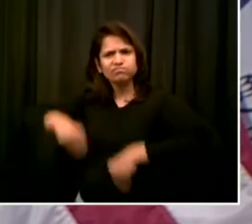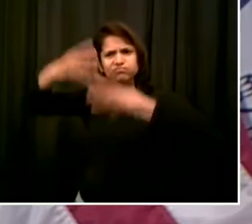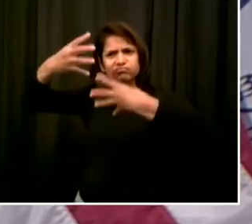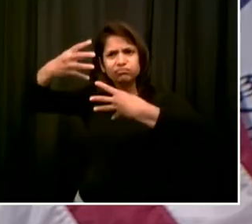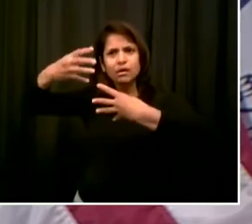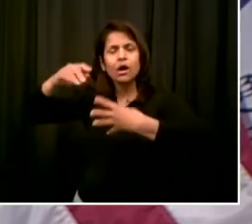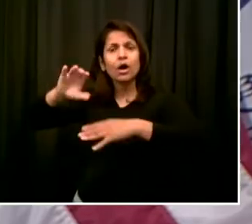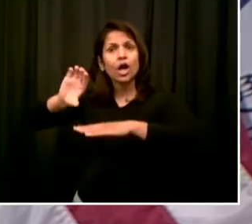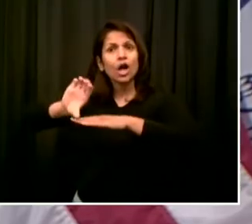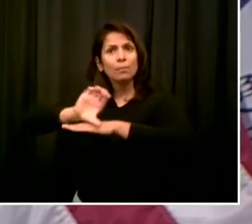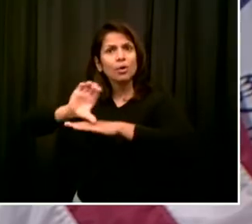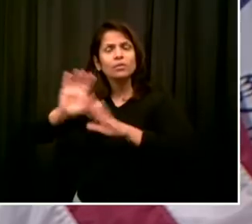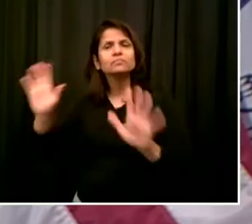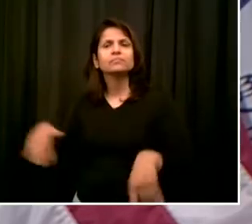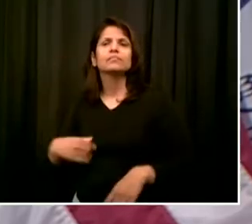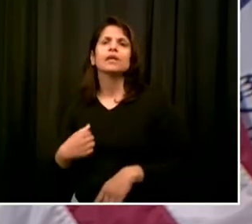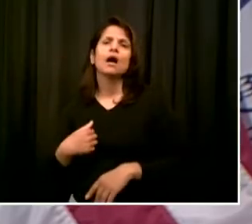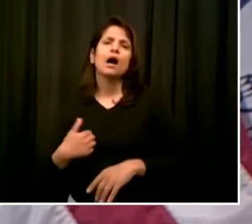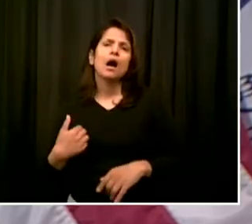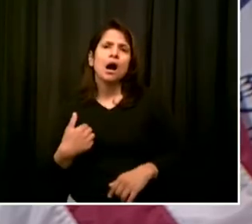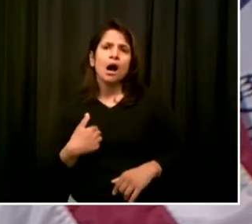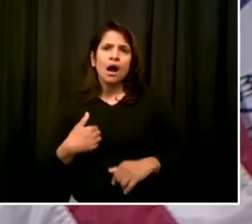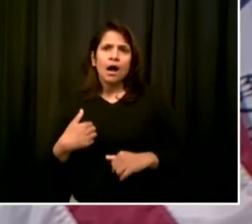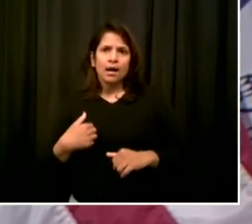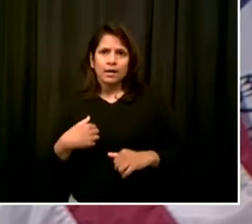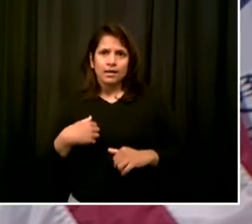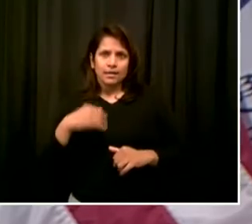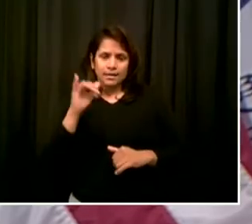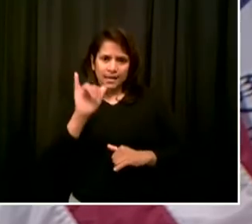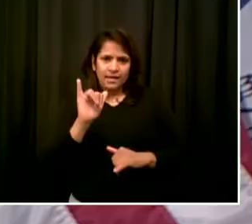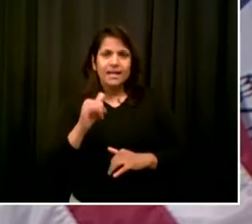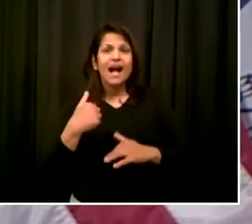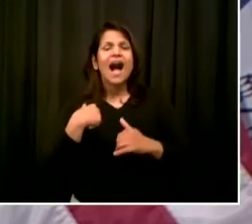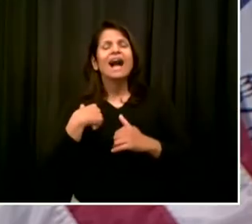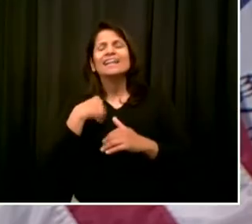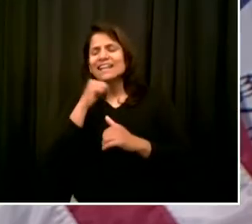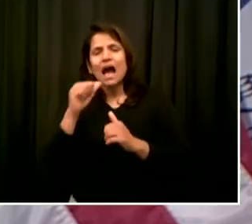I HAVE NOT YET BECAUSIE 'M FOCUEDS ON THE POICLE ISSUES AND THE BUDGET BUT I WILL. I ANWT TRANSPARENCY ACROSS THE